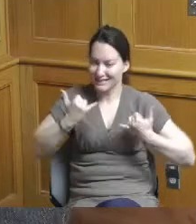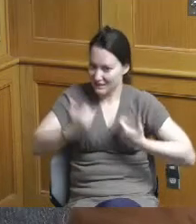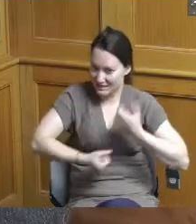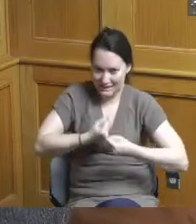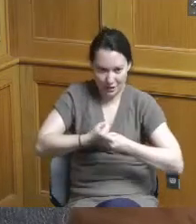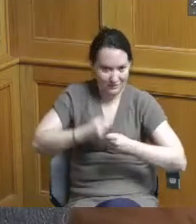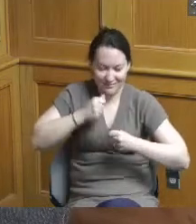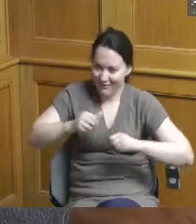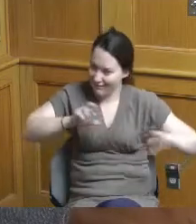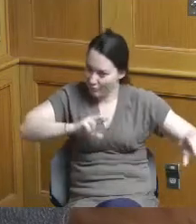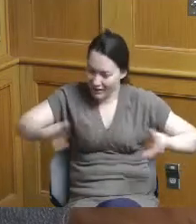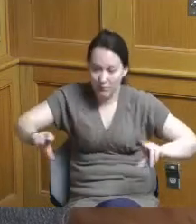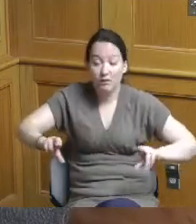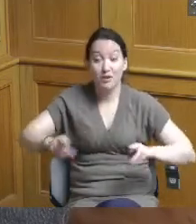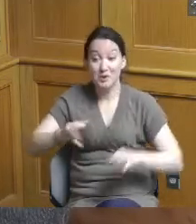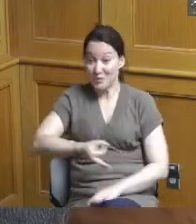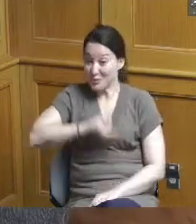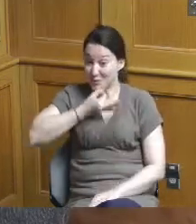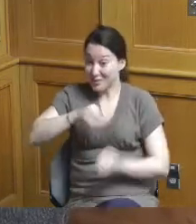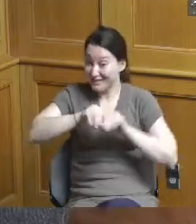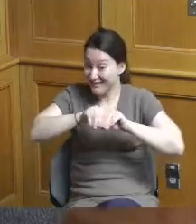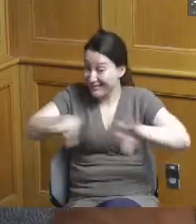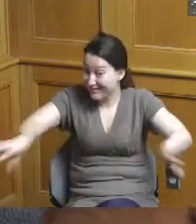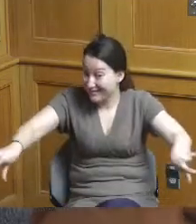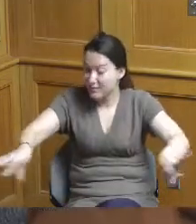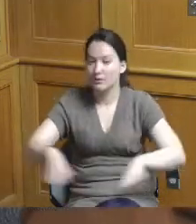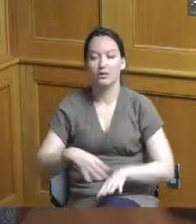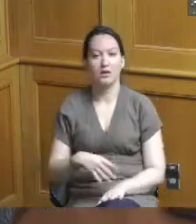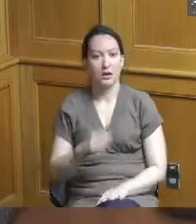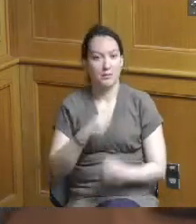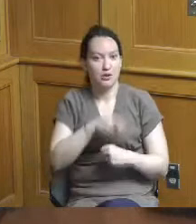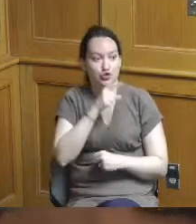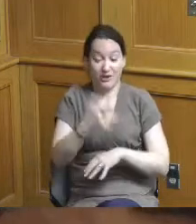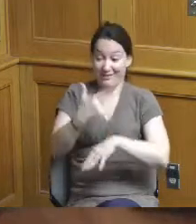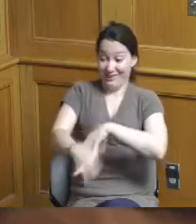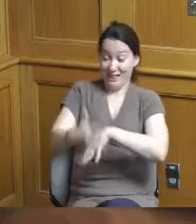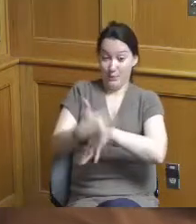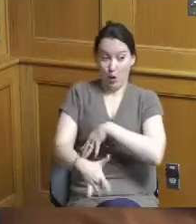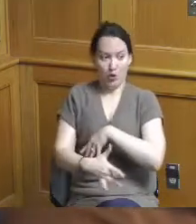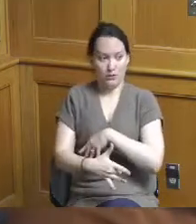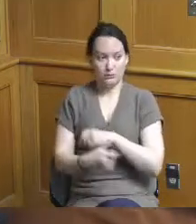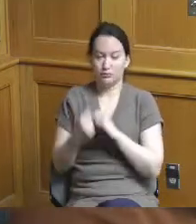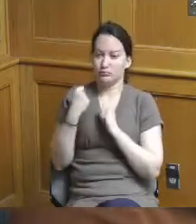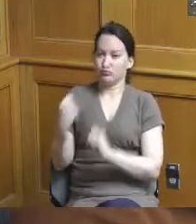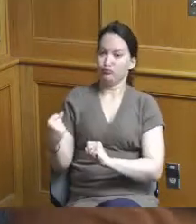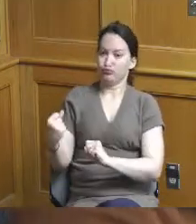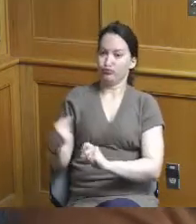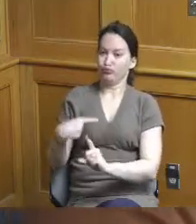and it's coming out and I want to make sure when it comes out it's coming out great the bus is to